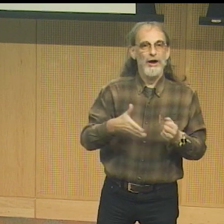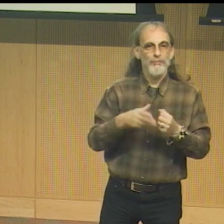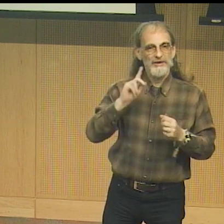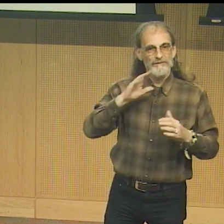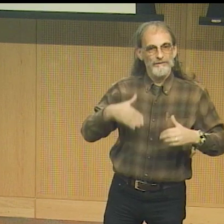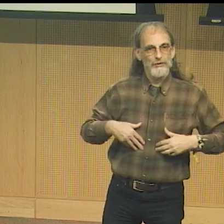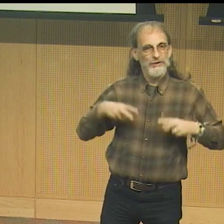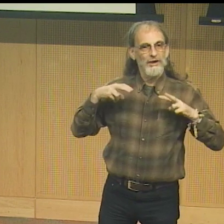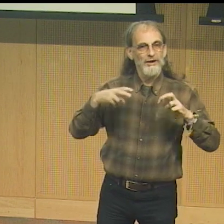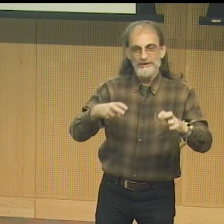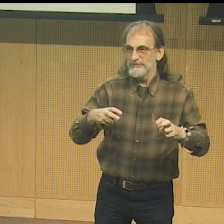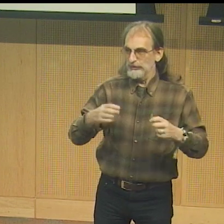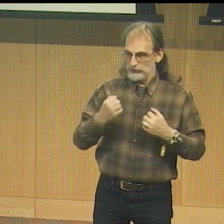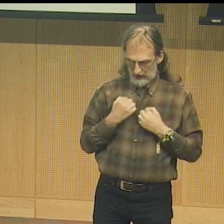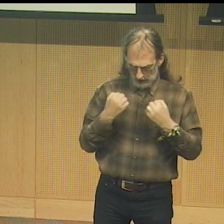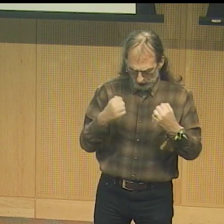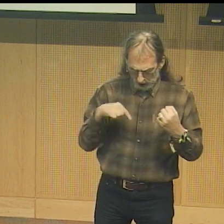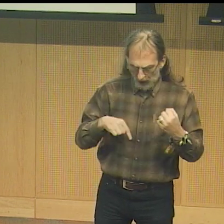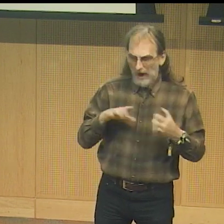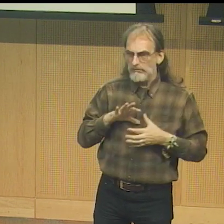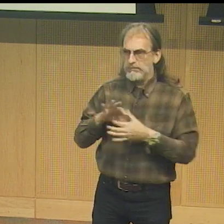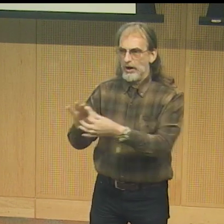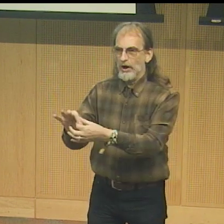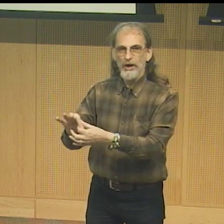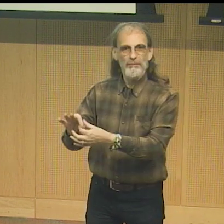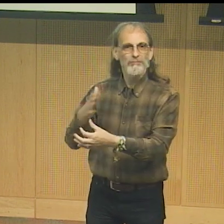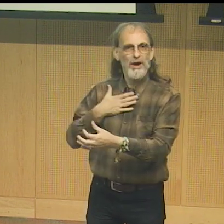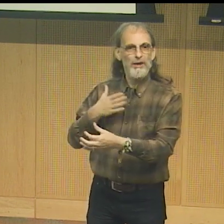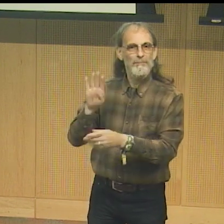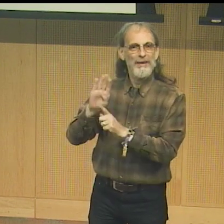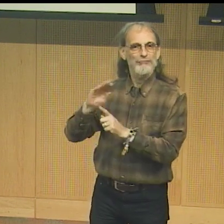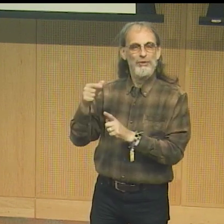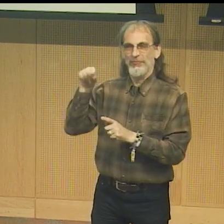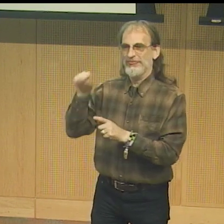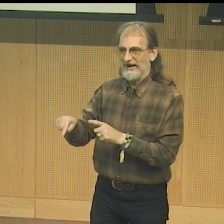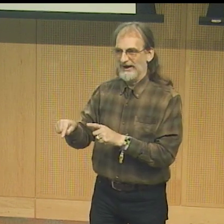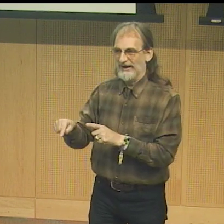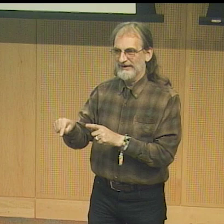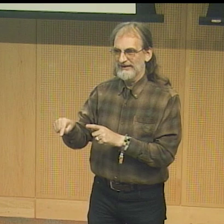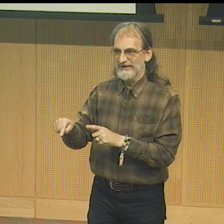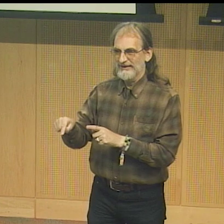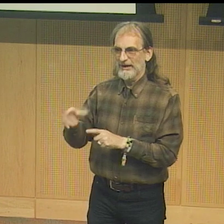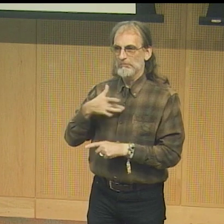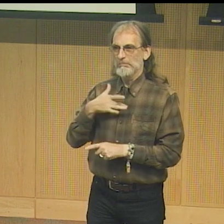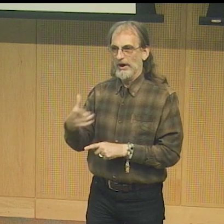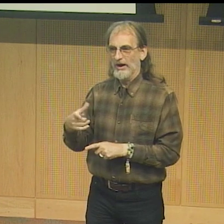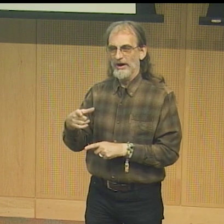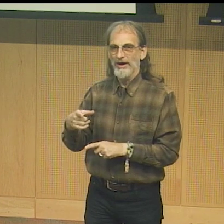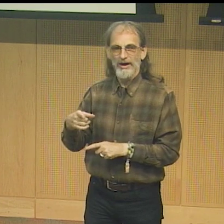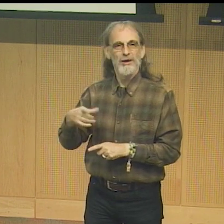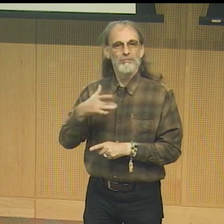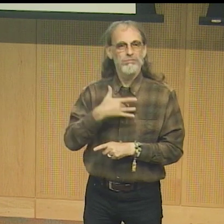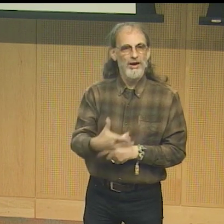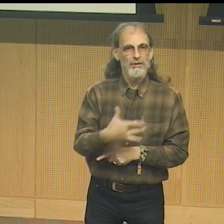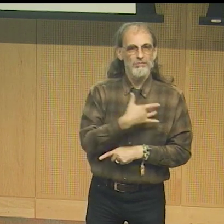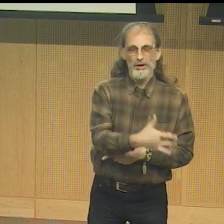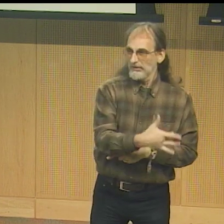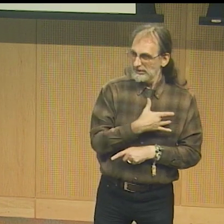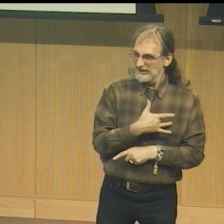We need to have a complete vision of our cultural past so that we can understand where we came from so that we